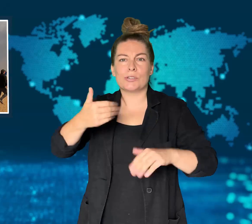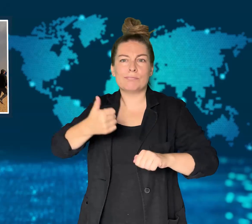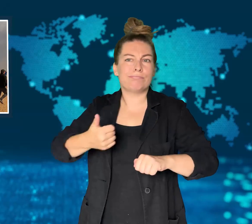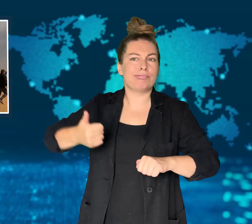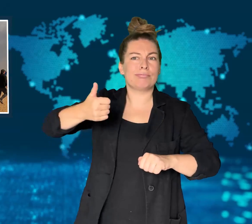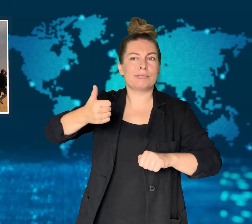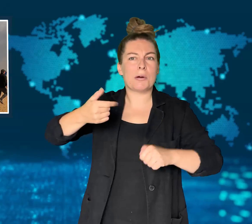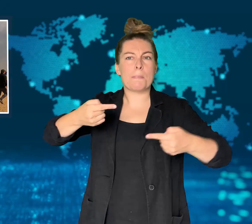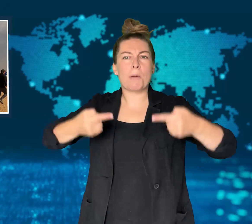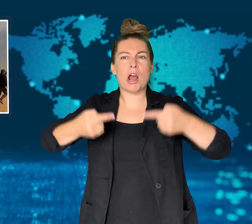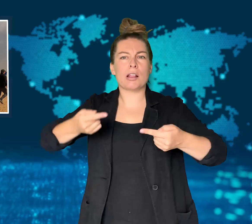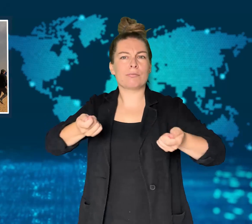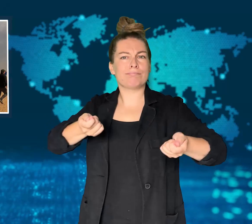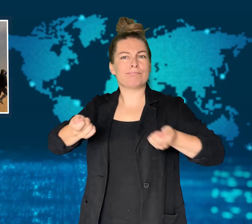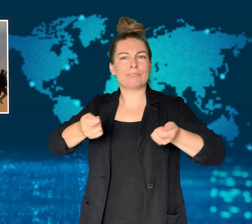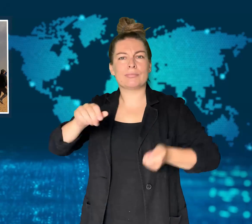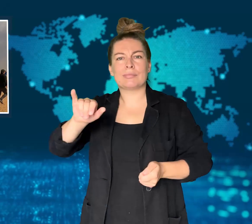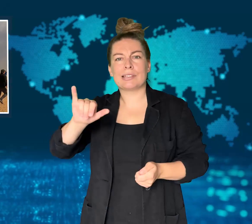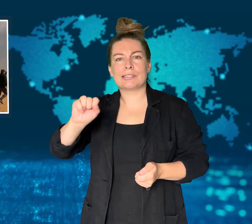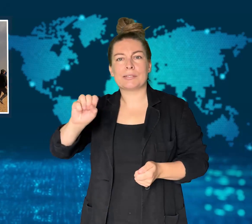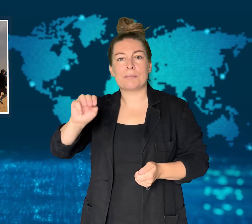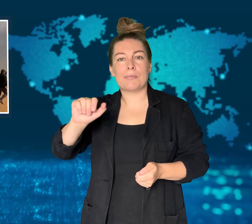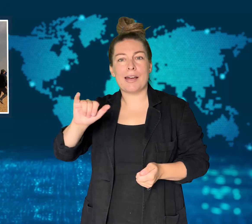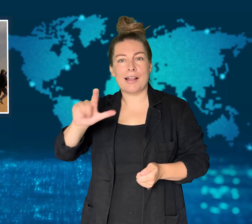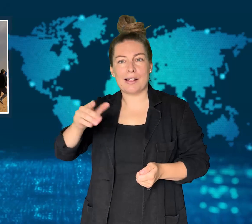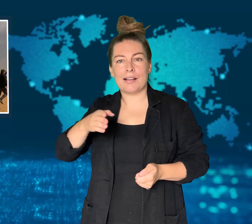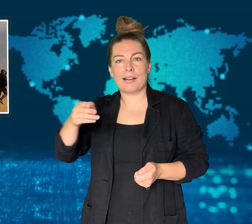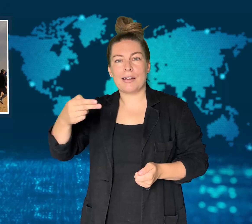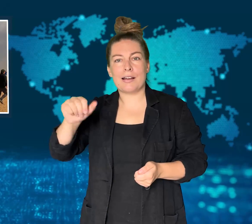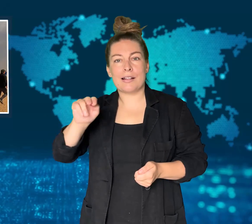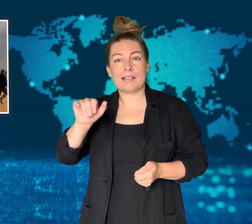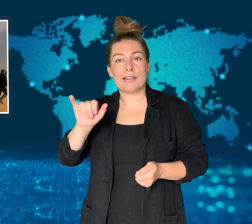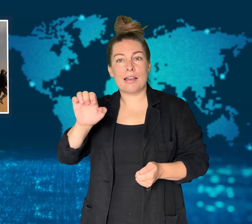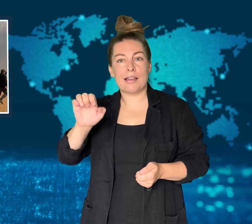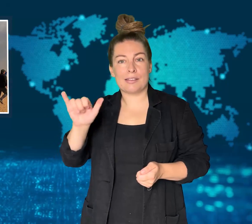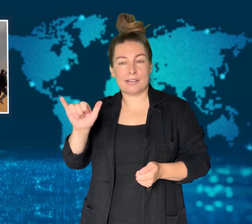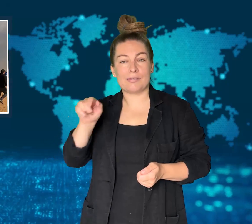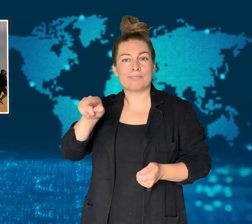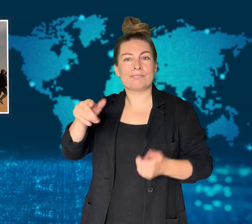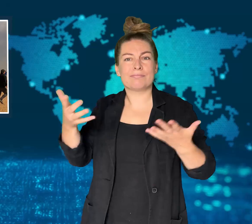hidden device.